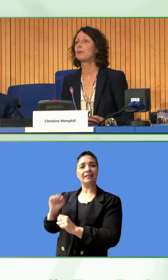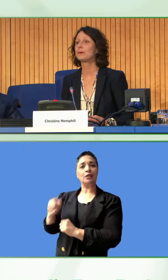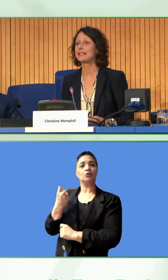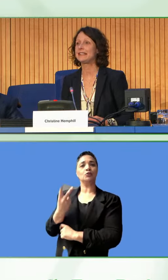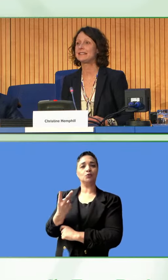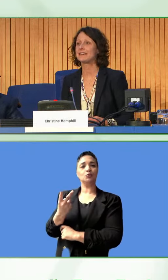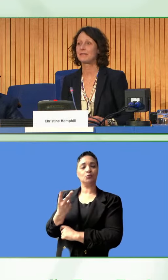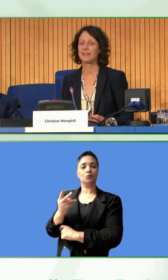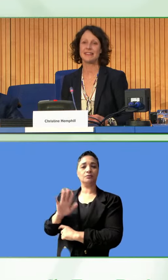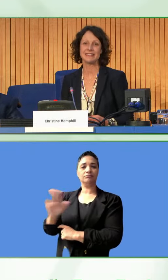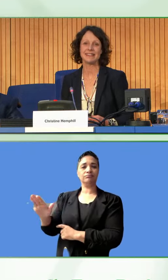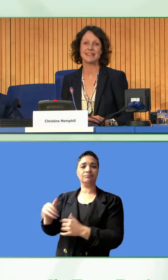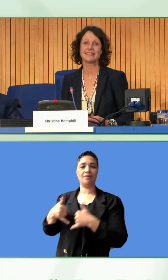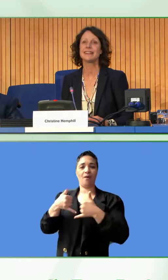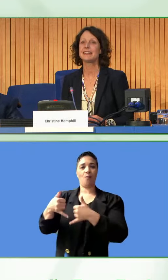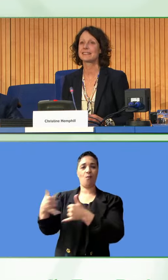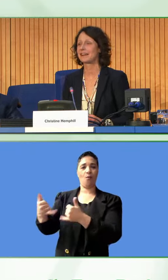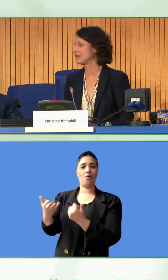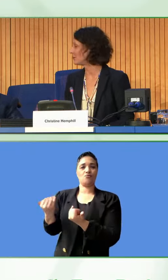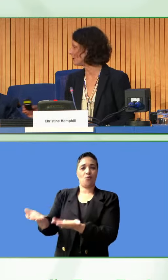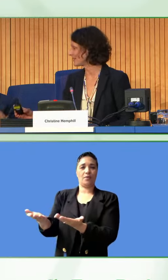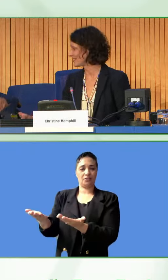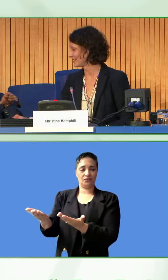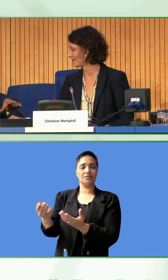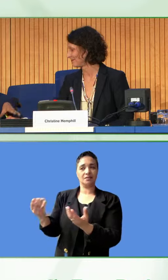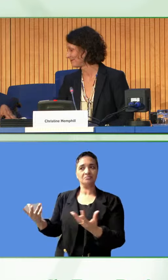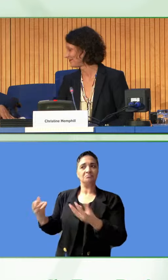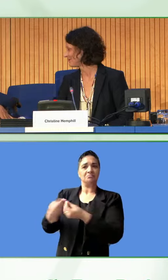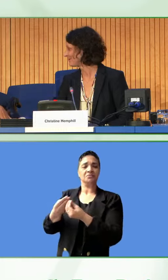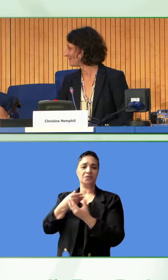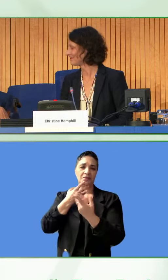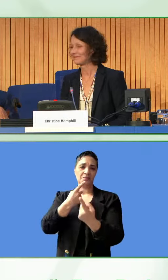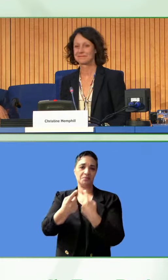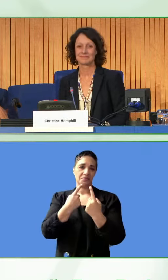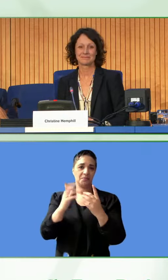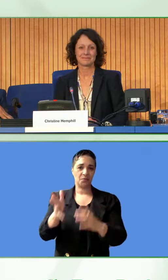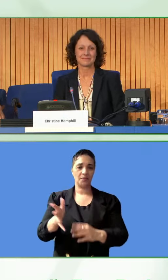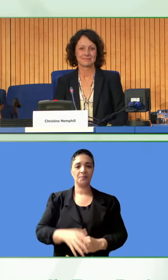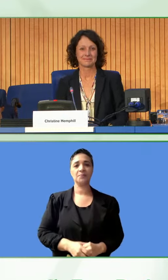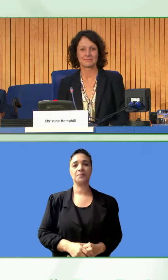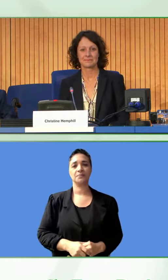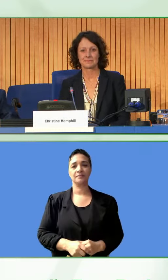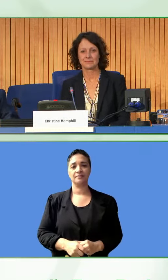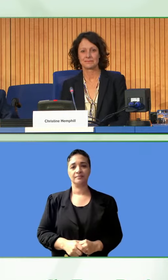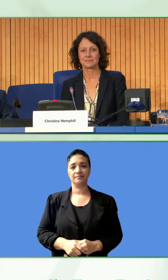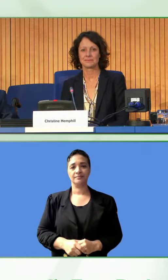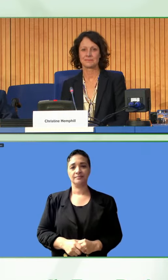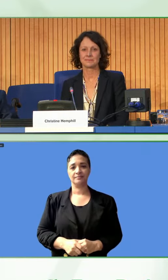awardees for this year's Discovery Awards. Sayomdeb: Christine, thank you.